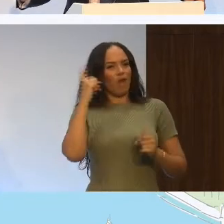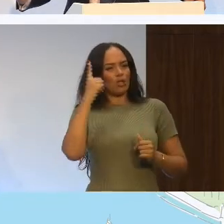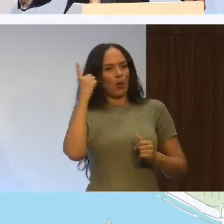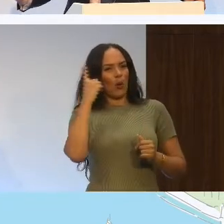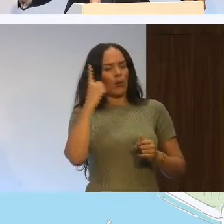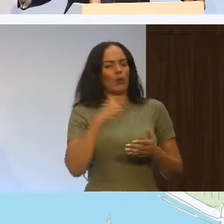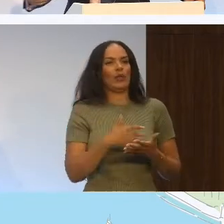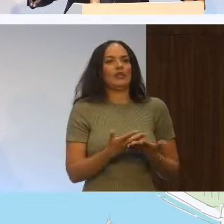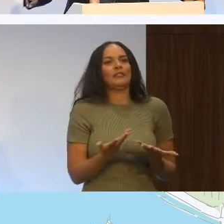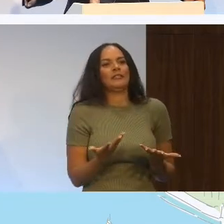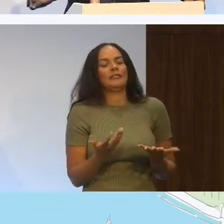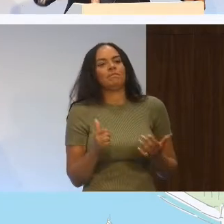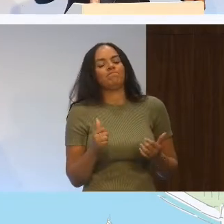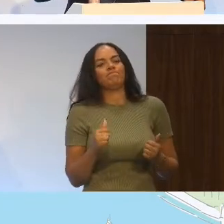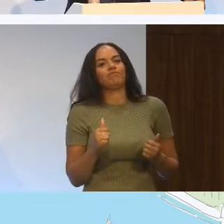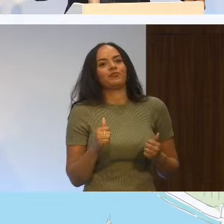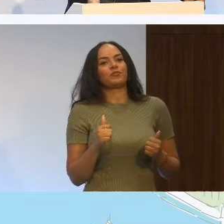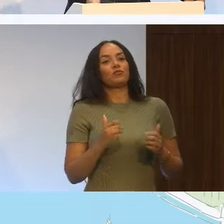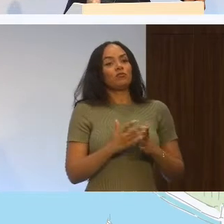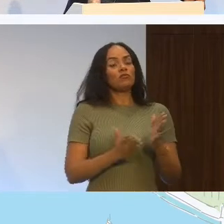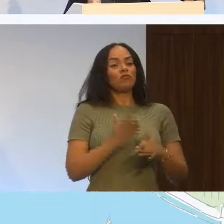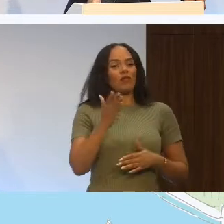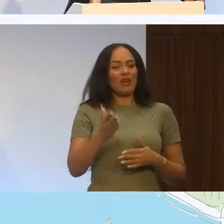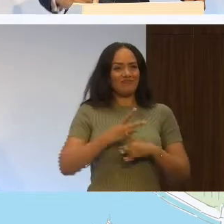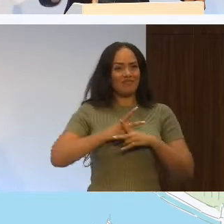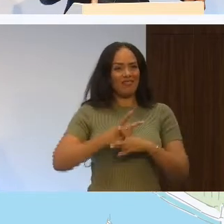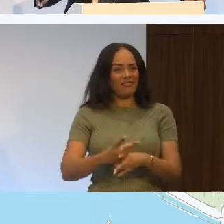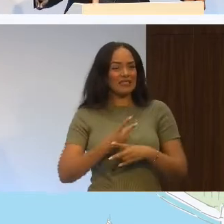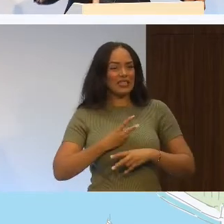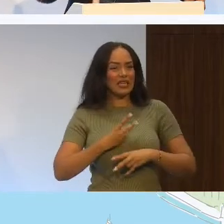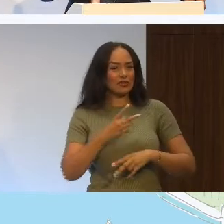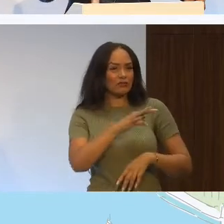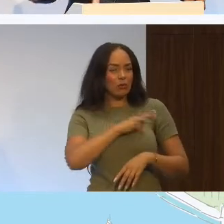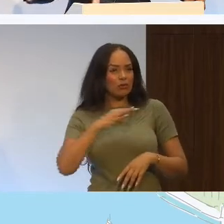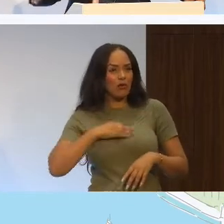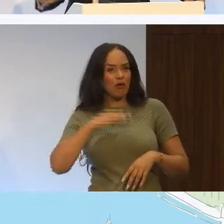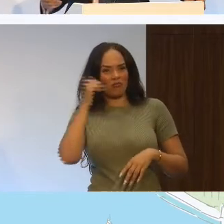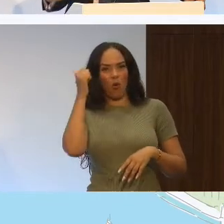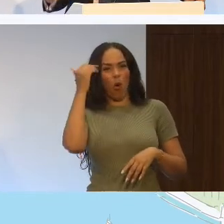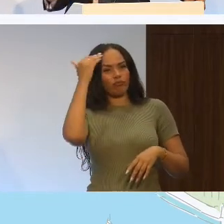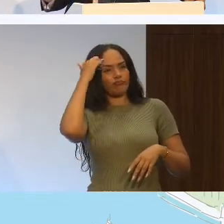or neurootologist or an ENT, they their main complaint is vertigo. When they go to see a headache headache expect they may complain pain,